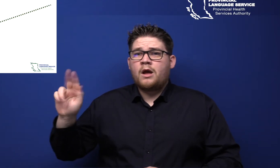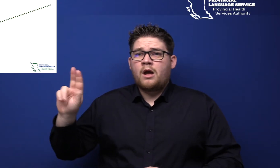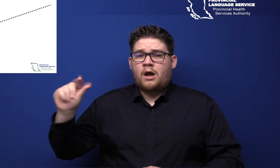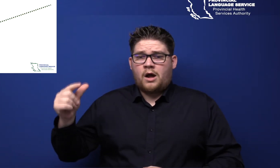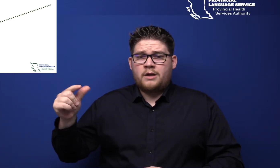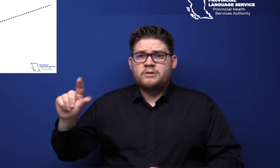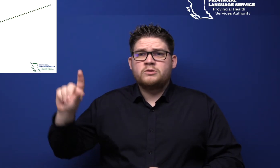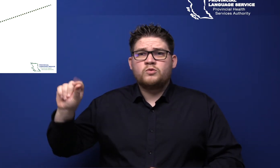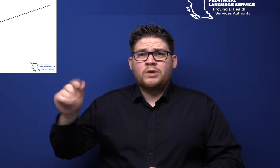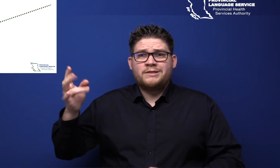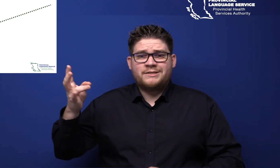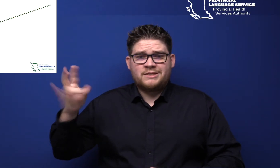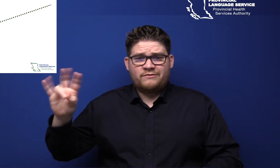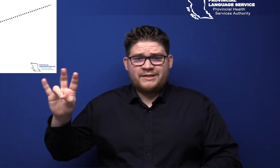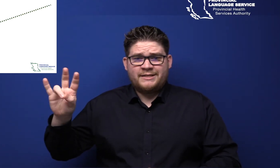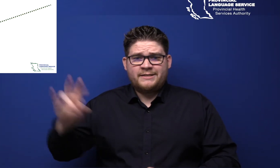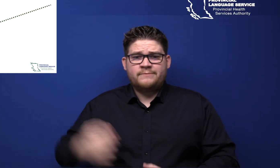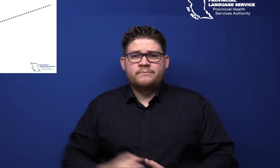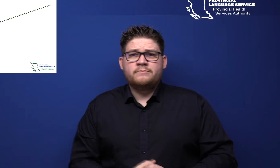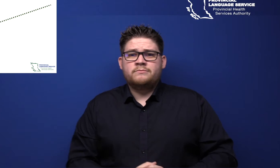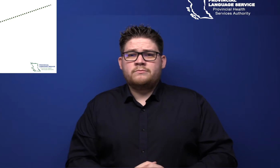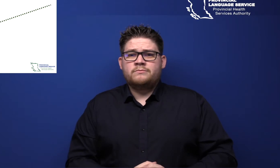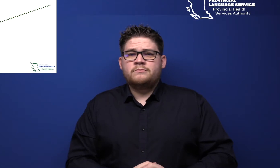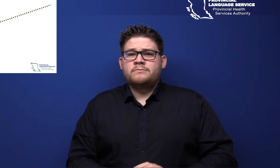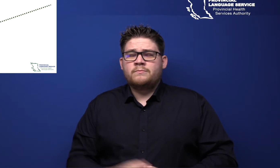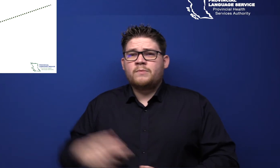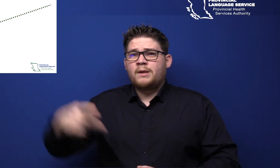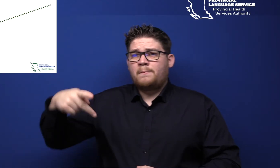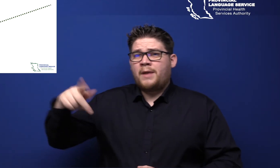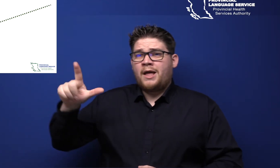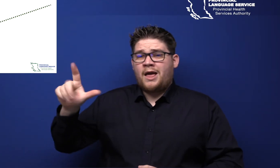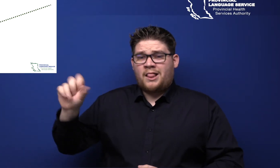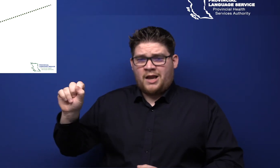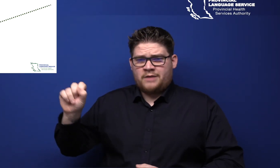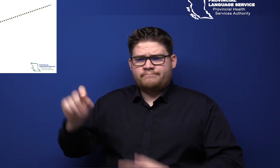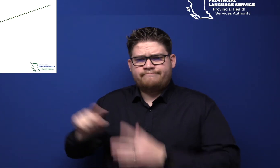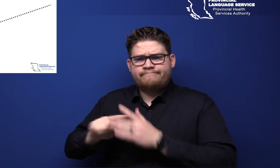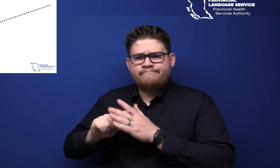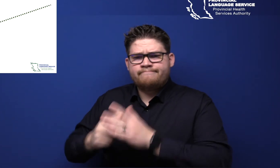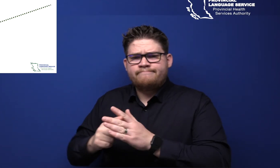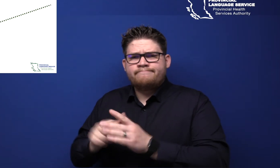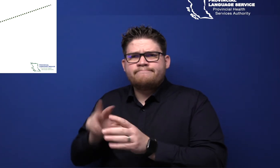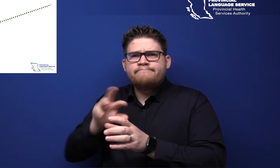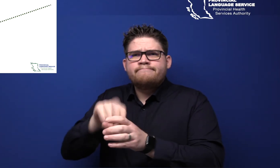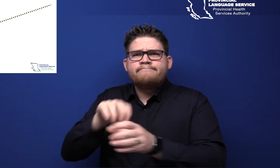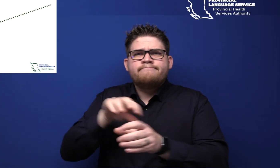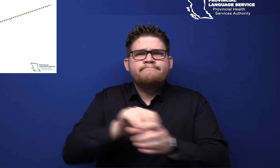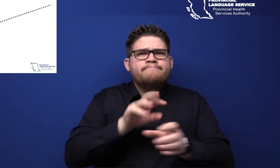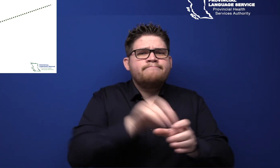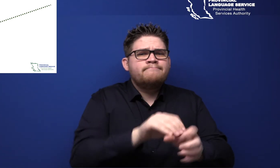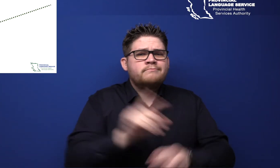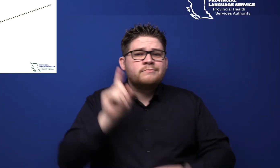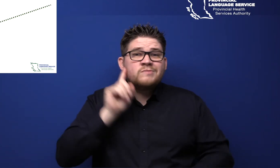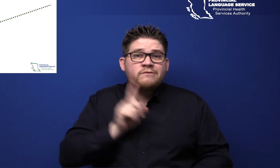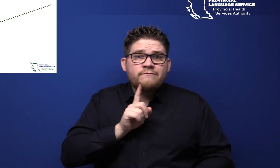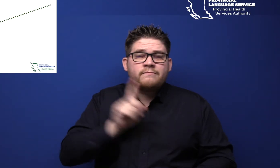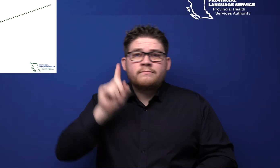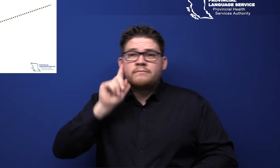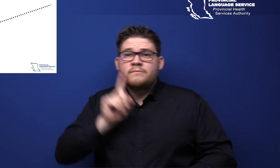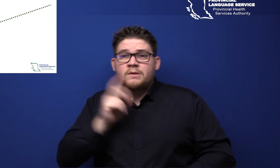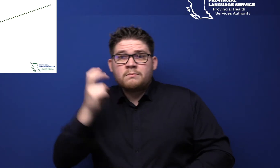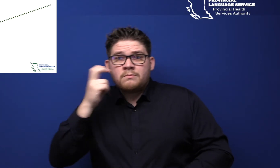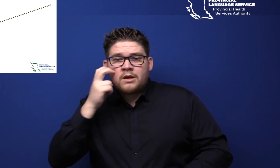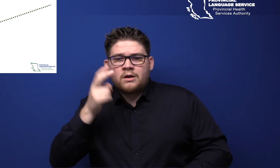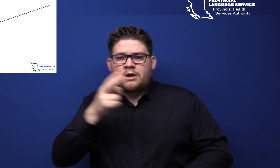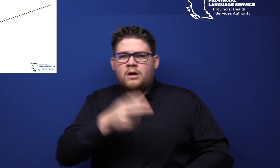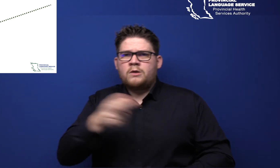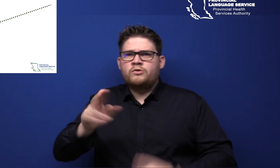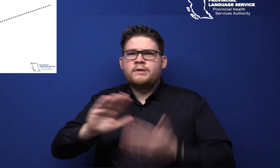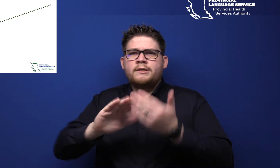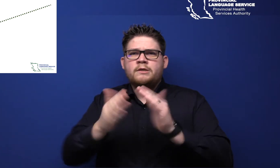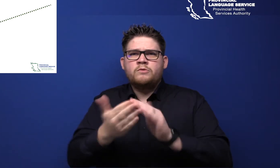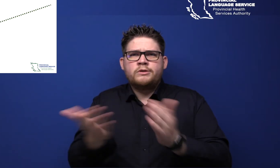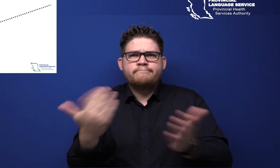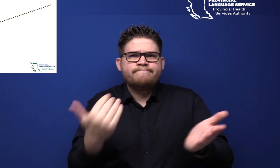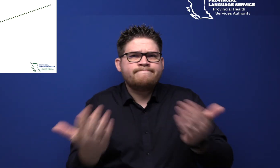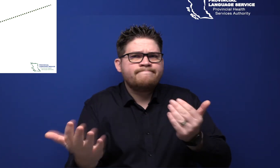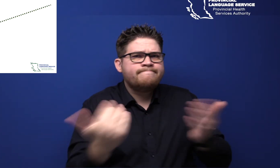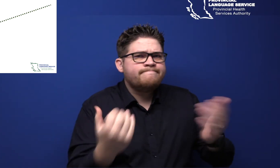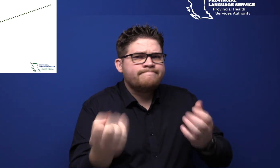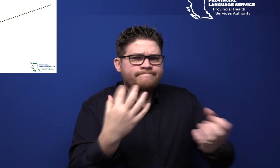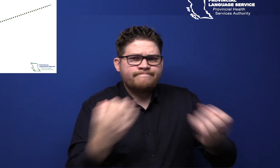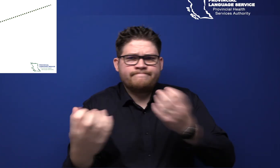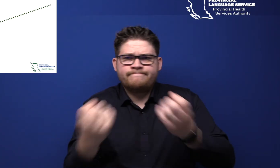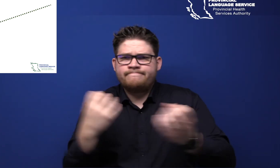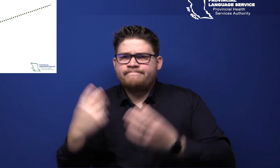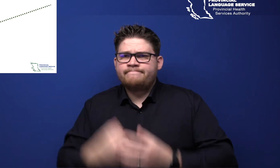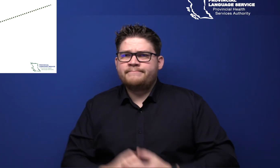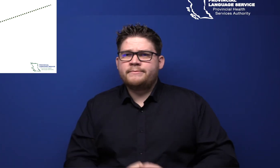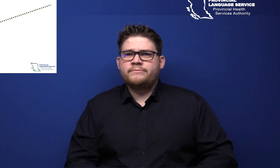IN AUGUST 2017, PLS BEGAN ENGAGING THE DEAF, DEAF-BLIND AND HARD OF HEARING COMMUNITY.